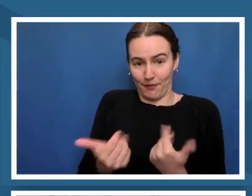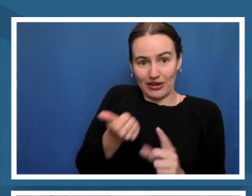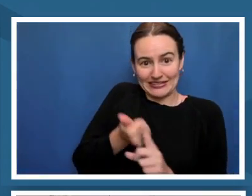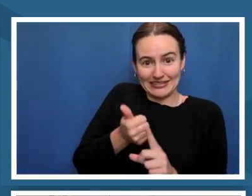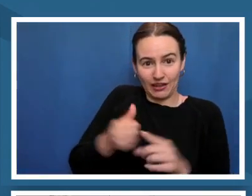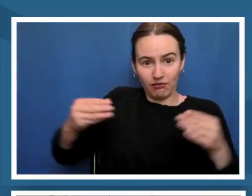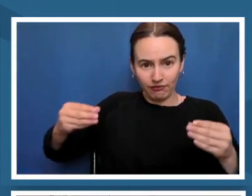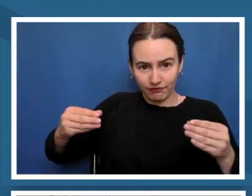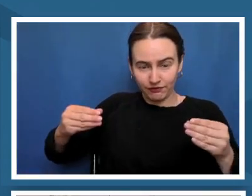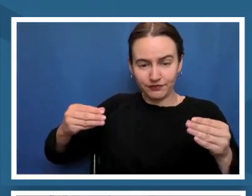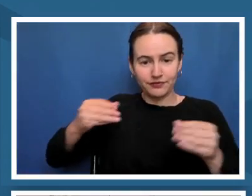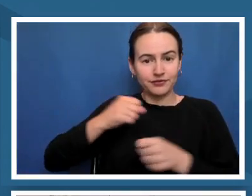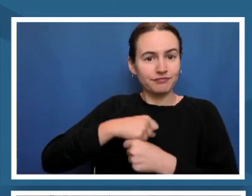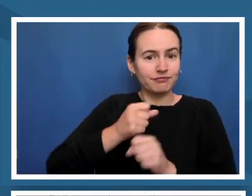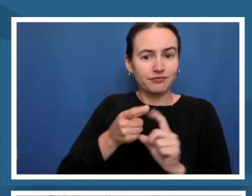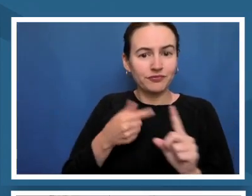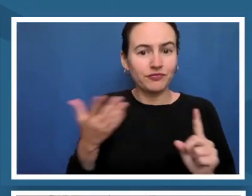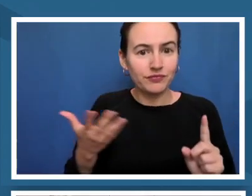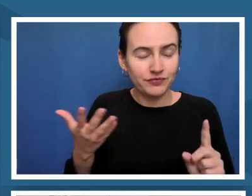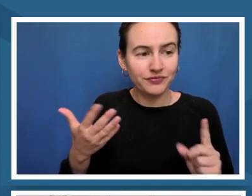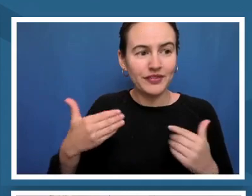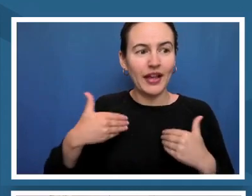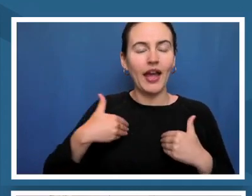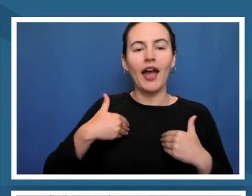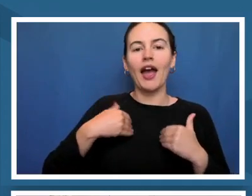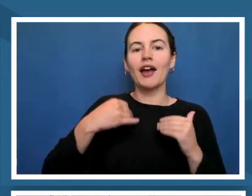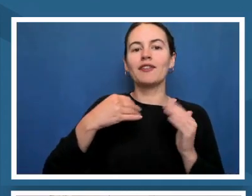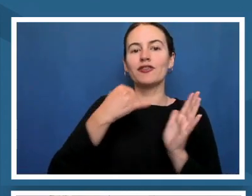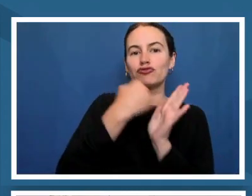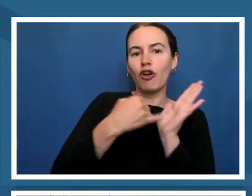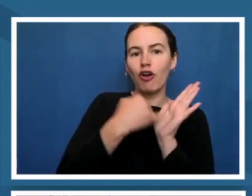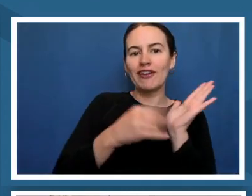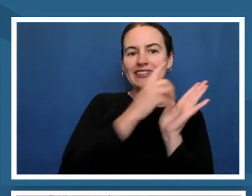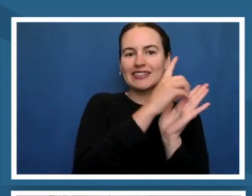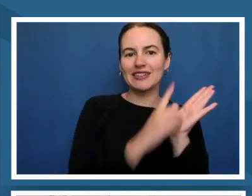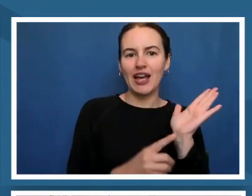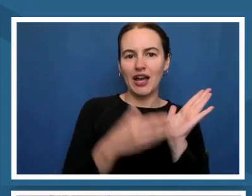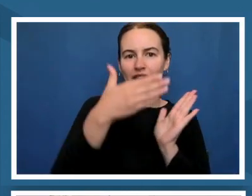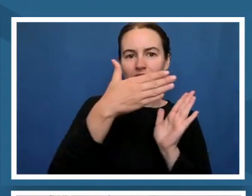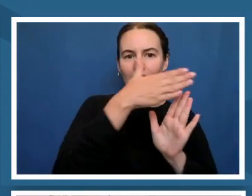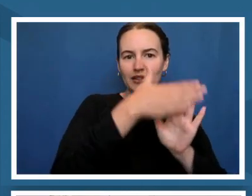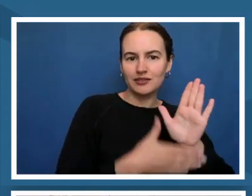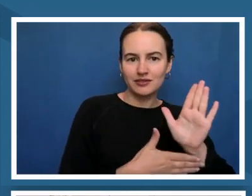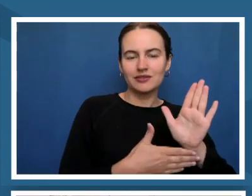have the graphic design and the the inks